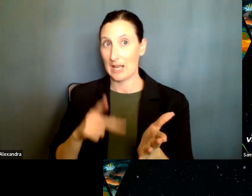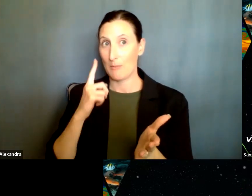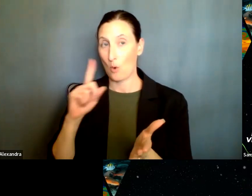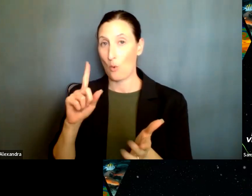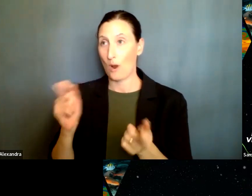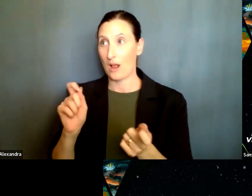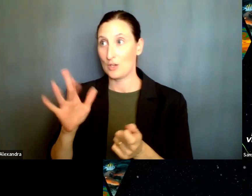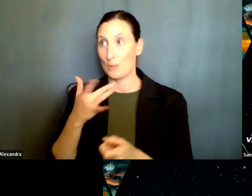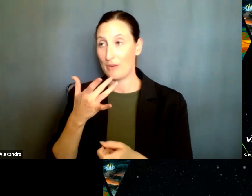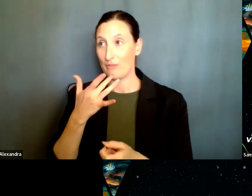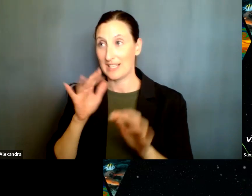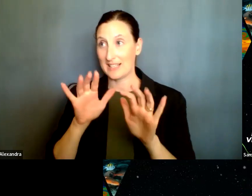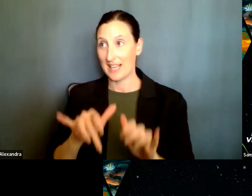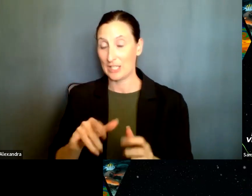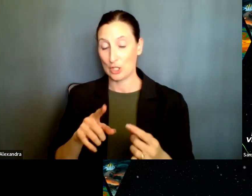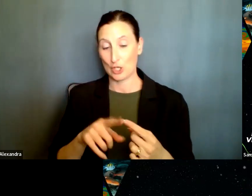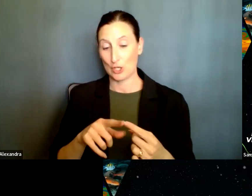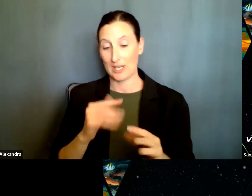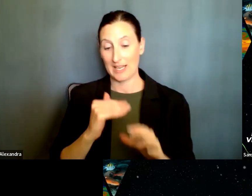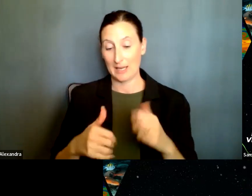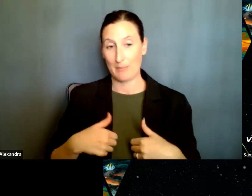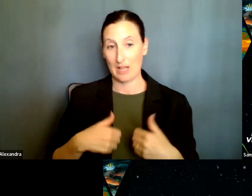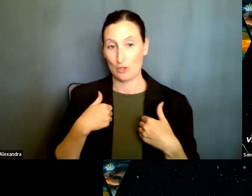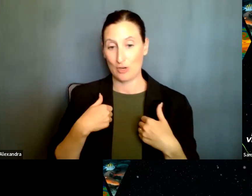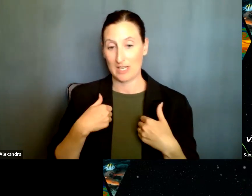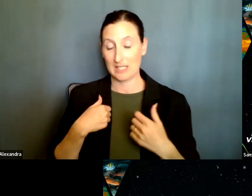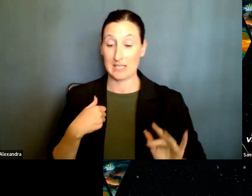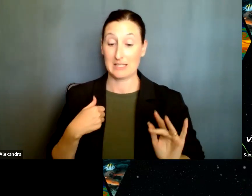email address, fill it in, submit or cancel.